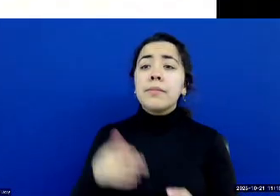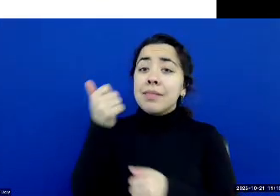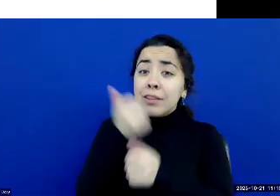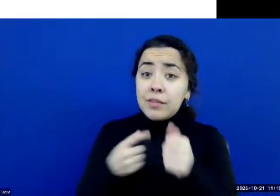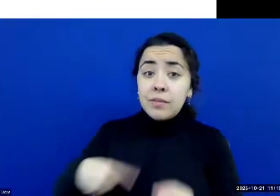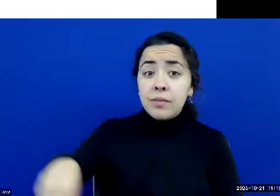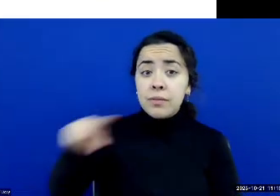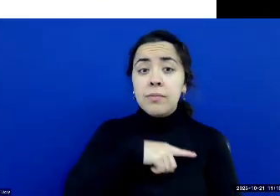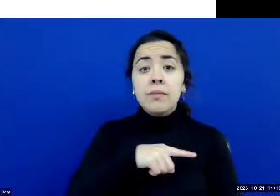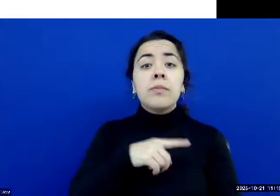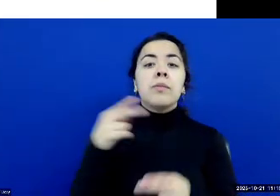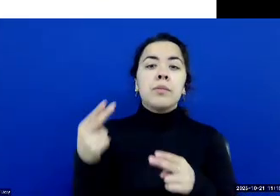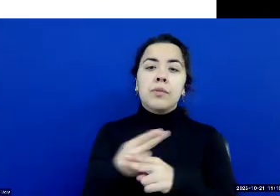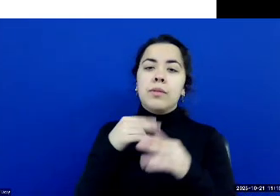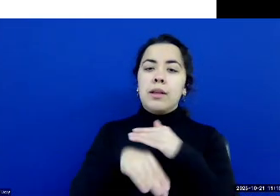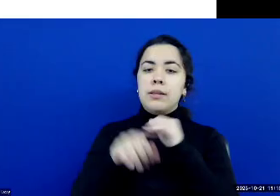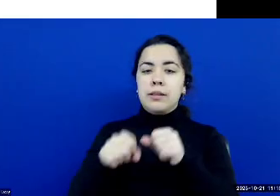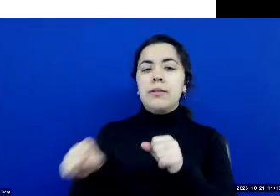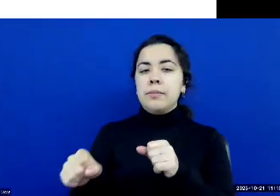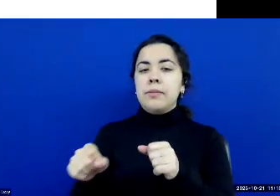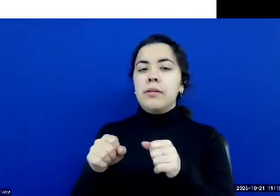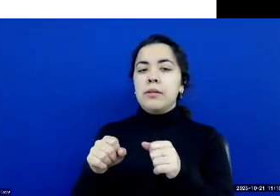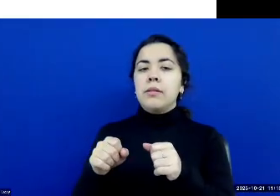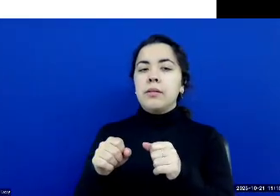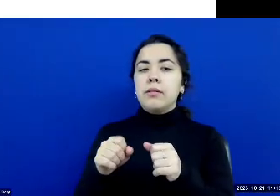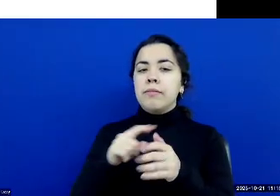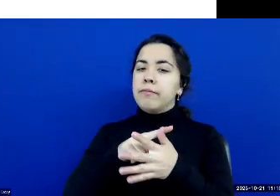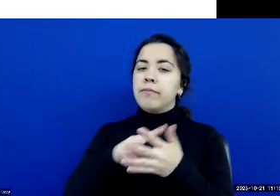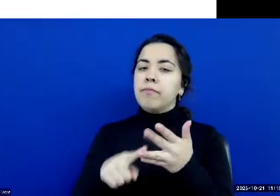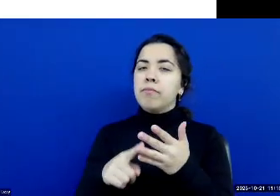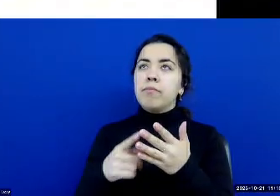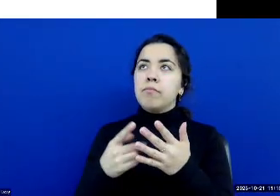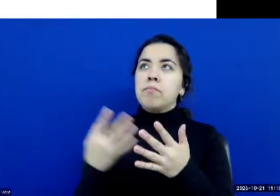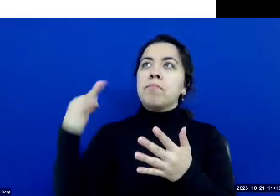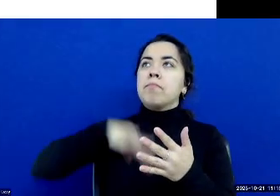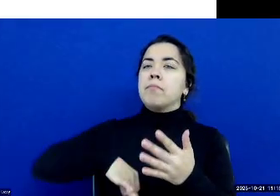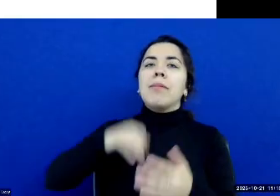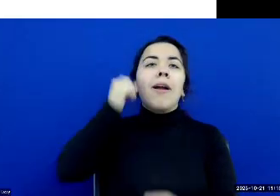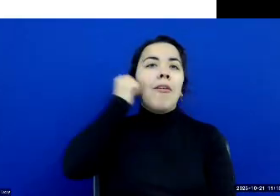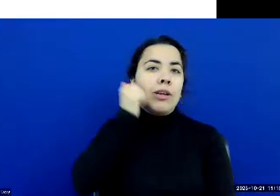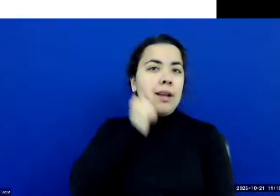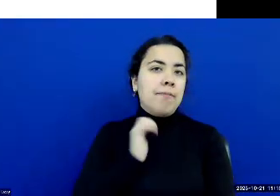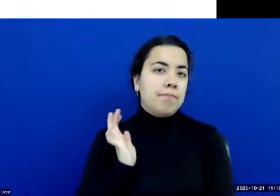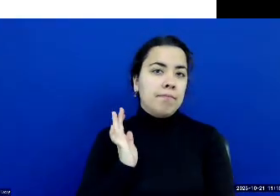Kathleen DeForest: So every one of us uses an accessibility feature probably every single day.